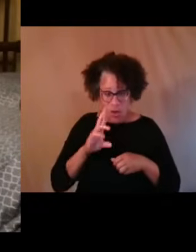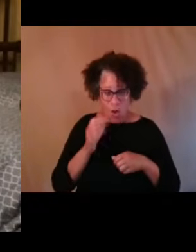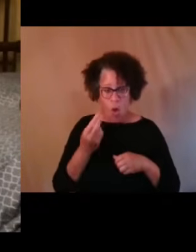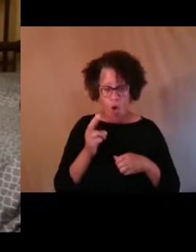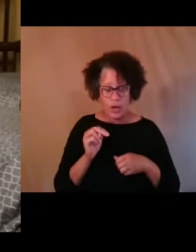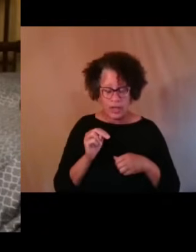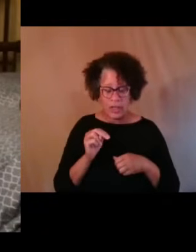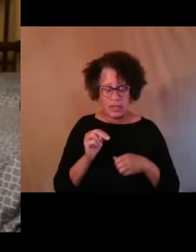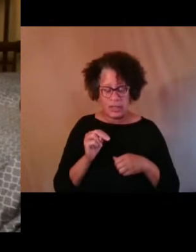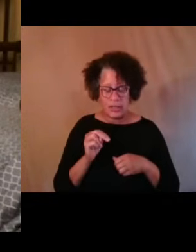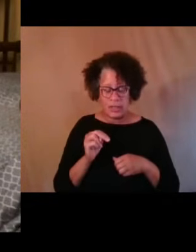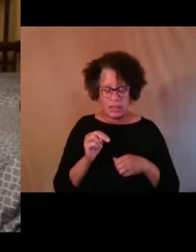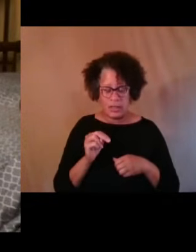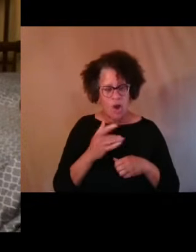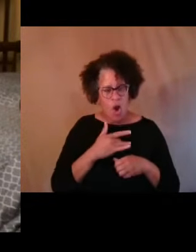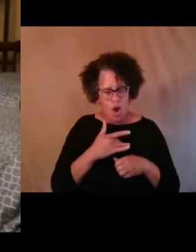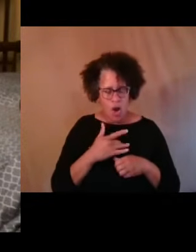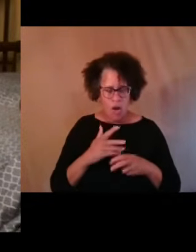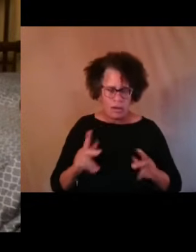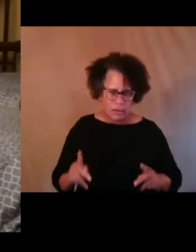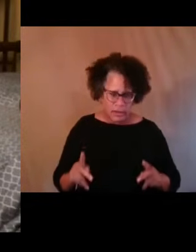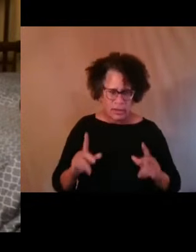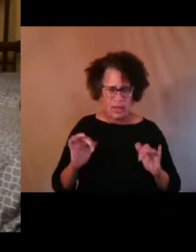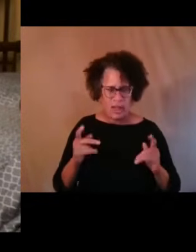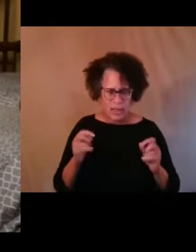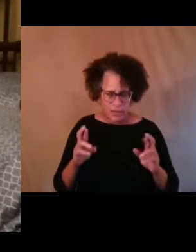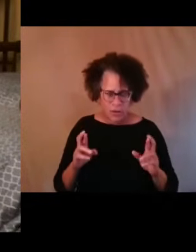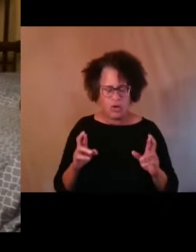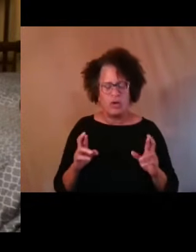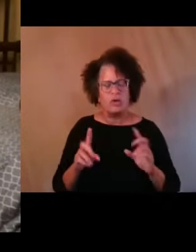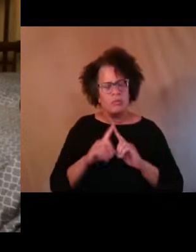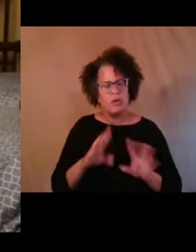But we do differentiate between the spirits and the emotions.